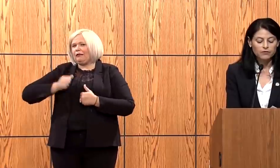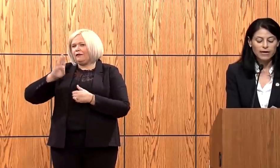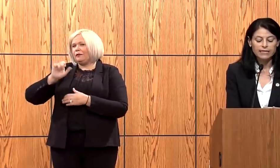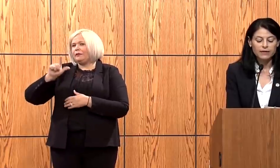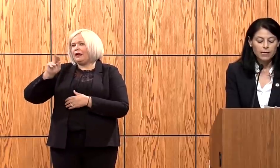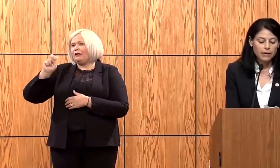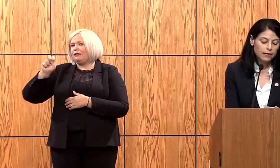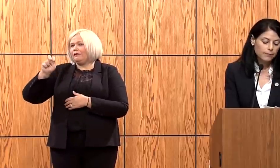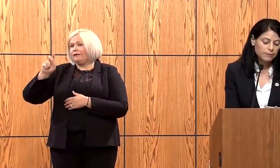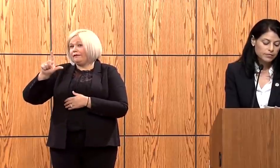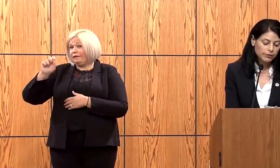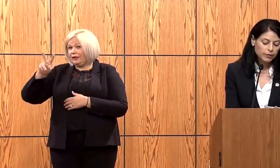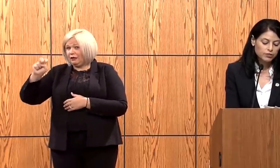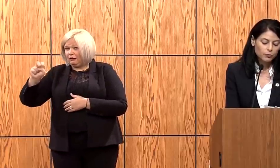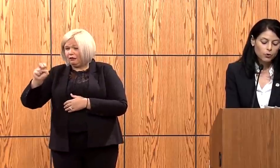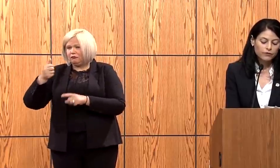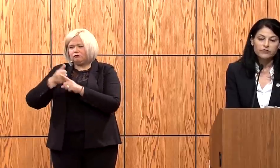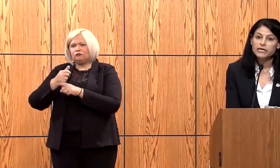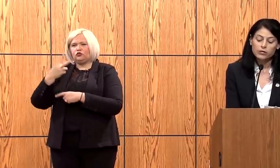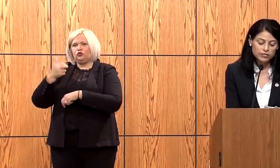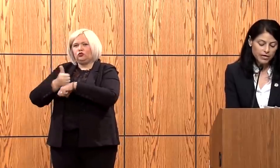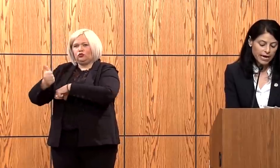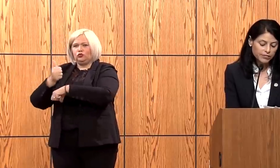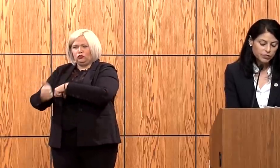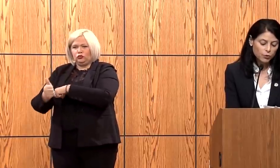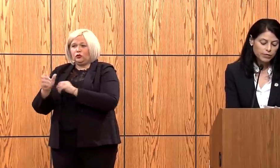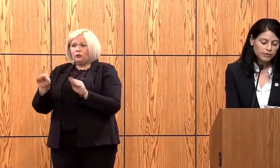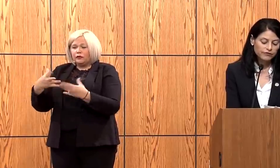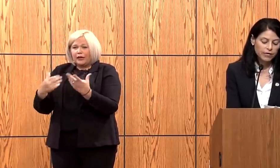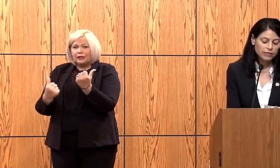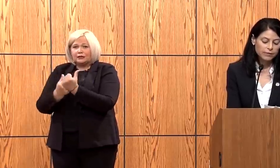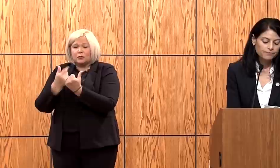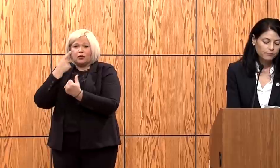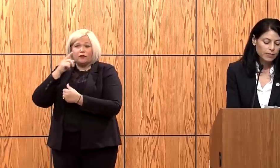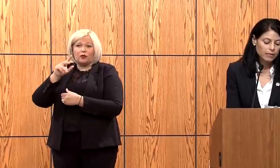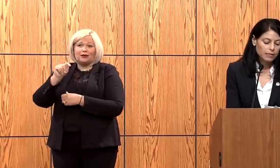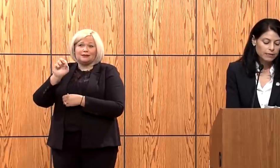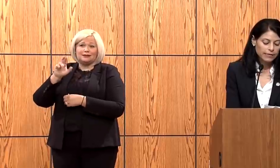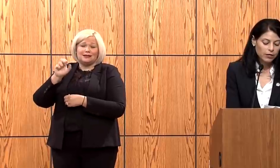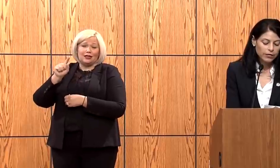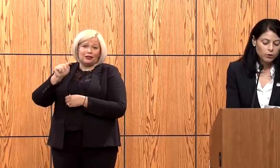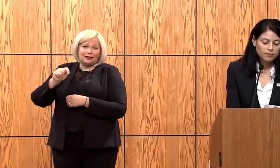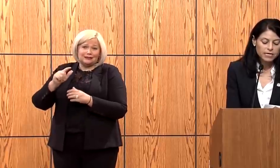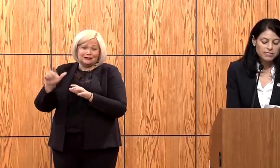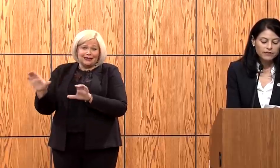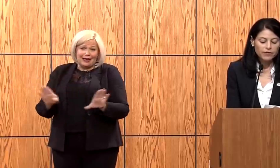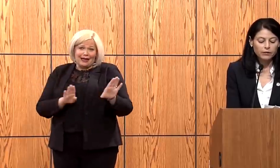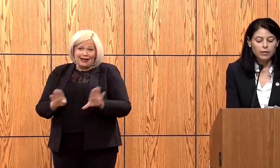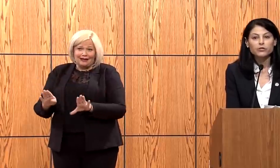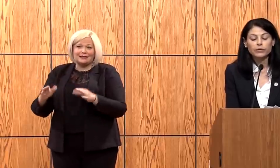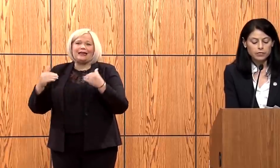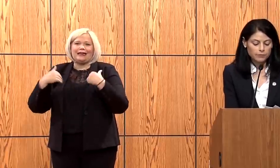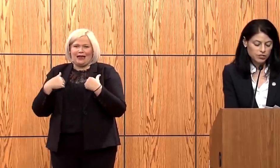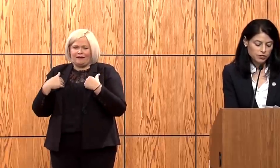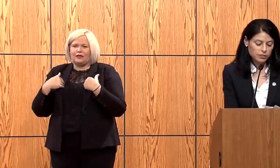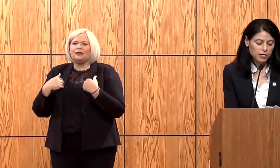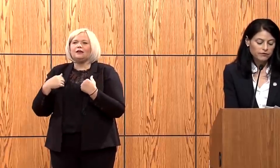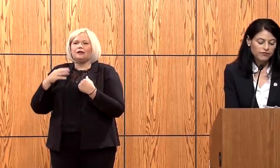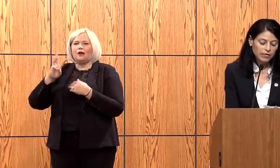CONSECUTIVE TO THE OTHERS CHARGES. CHARGES. SHAUN FIX, AGE 38 OF BELLEVILLE. SHAUN FIX, AGE 38 OF BELLEVILLE. CHARGED WITH TWO FELONY COUNTS, CHARGED WITH TWO FELONY COUNTS, PROVIDING MATERIAL SUPPORT FOR PROVIDING MATERIAL SUPPORT FOR TERRORIST ACTS, A 20-YEAR